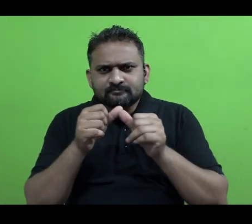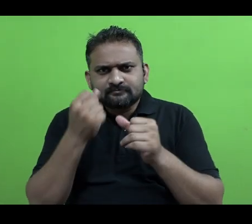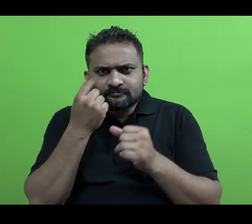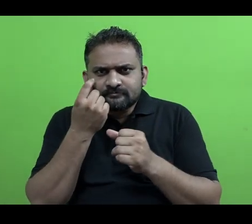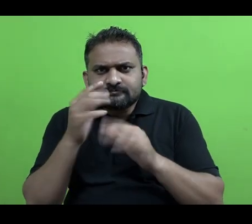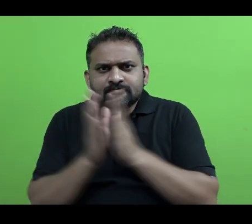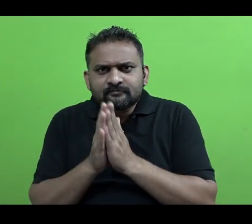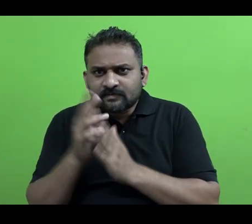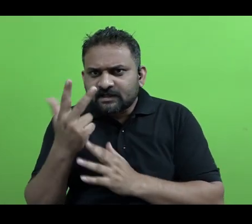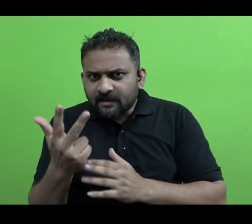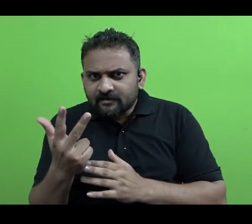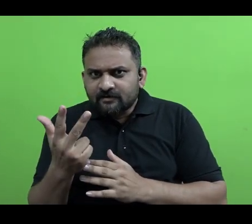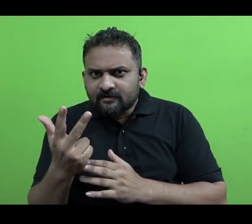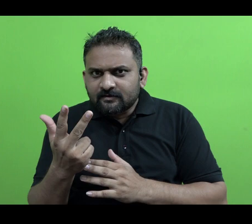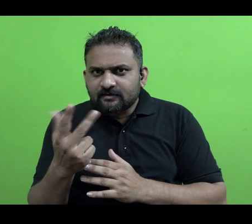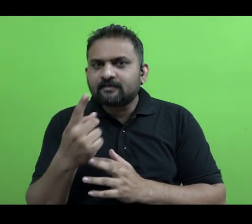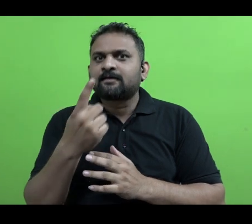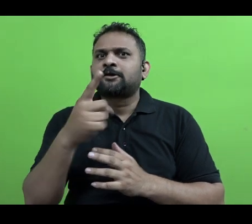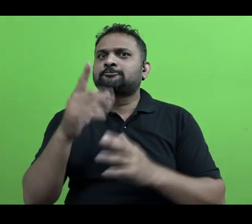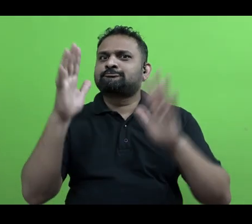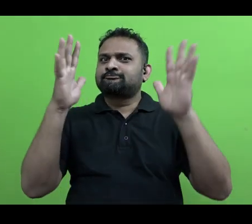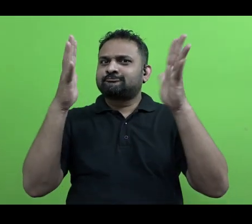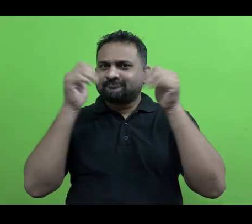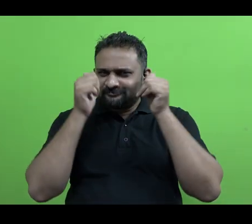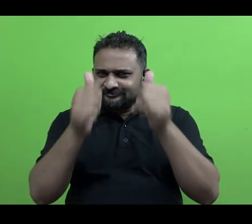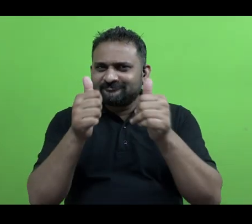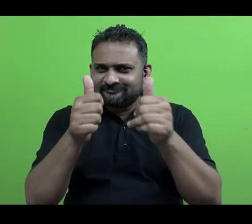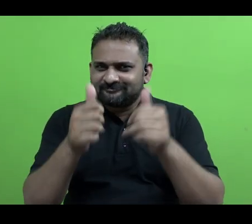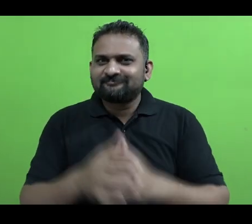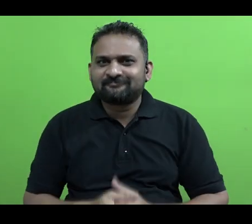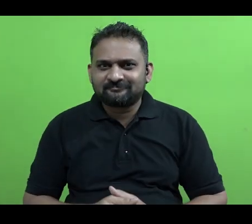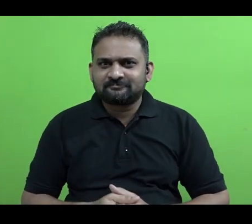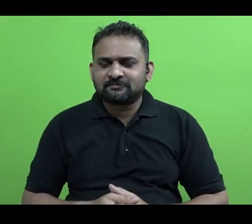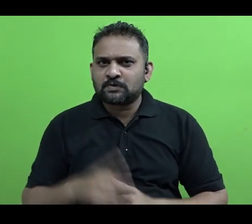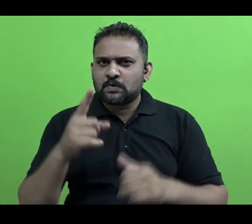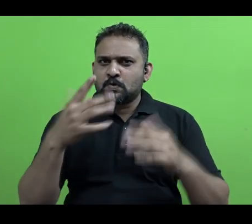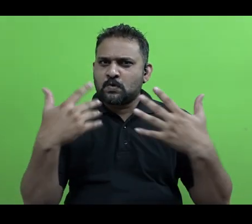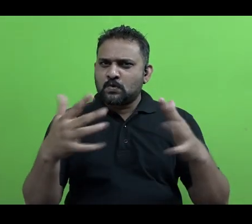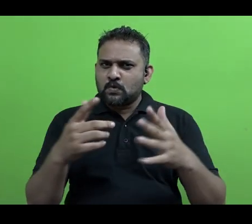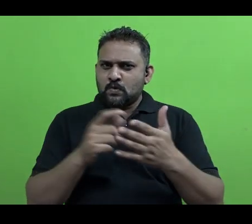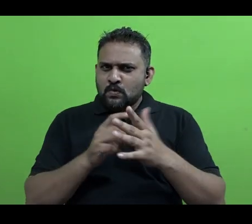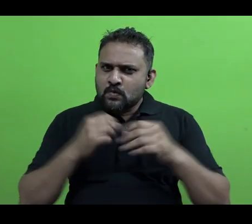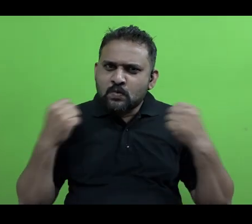Did you get the answer eight? Great, you're on a roll!